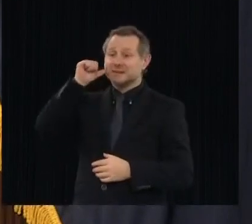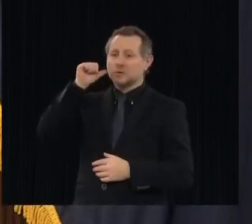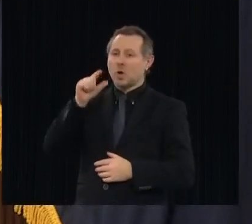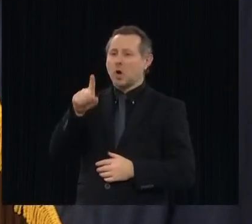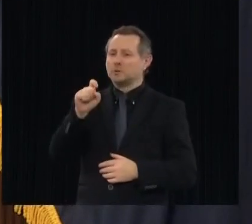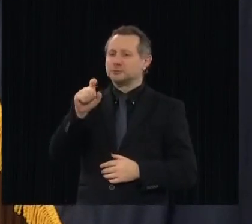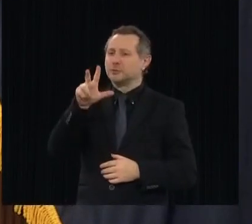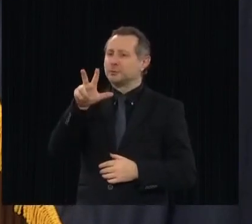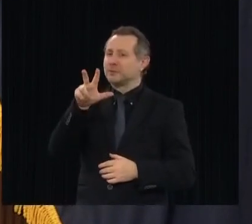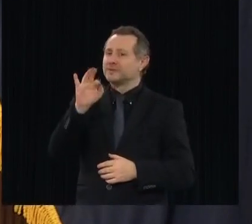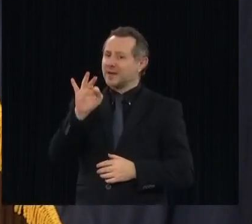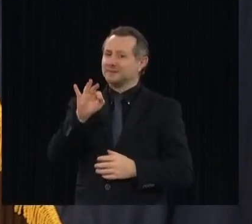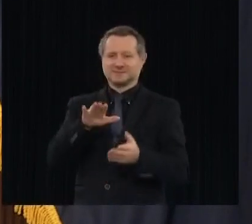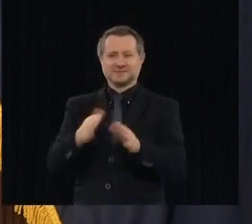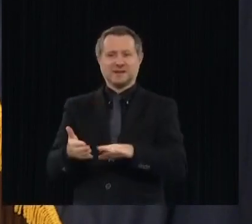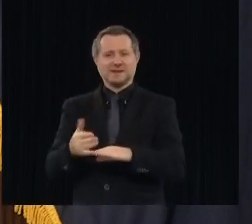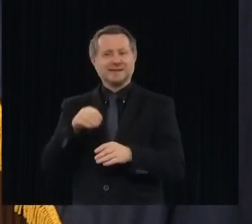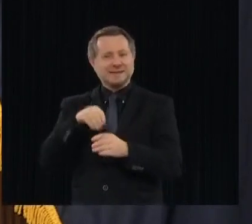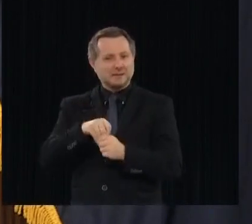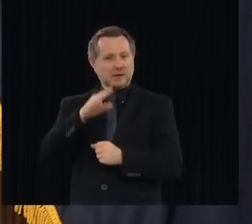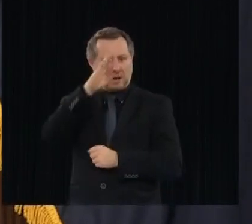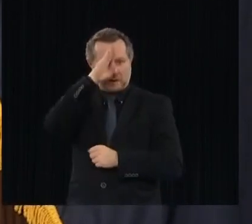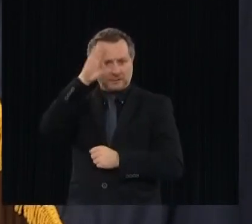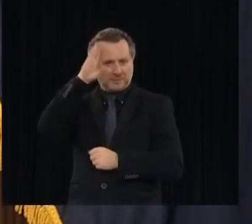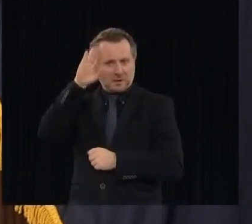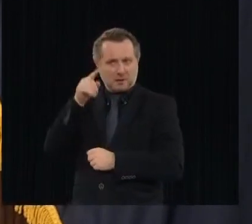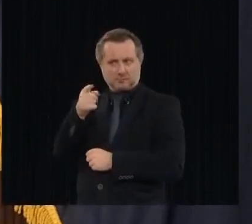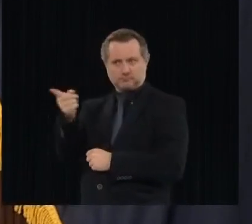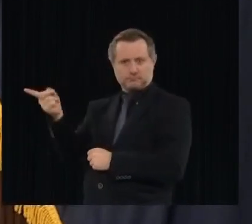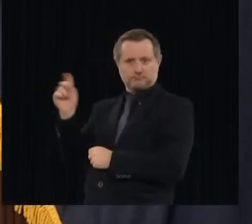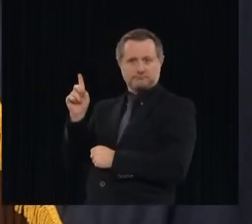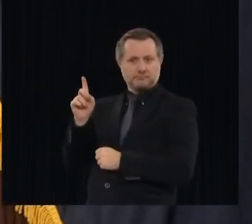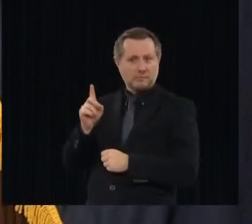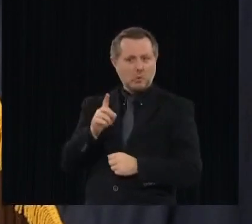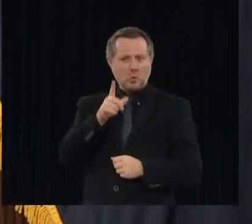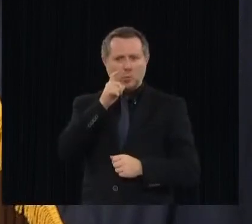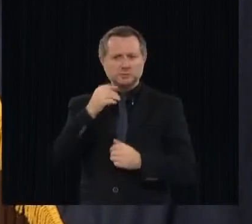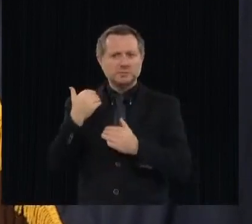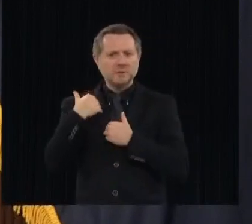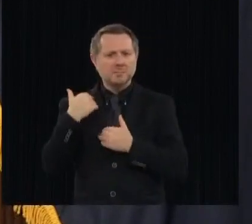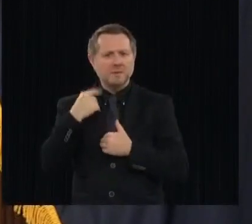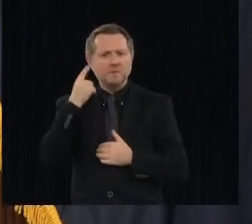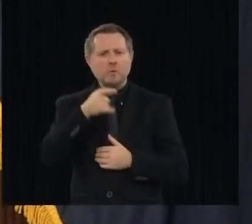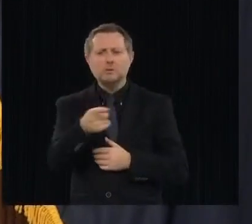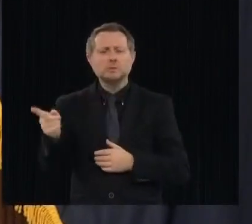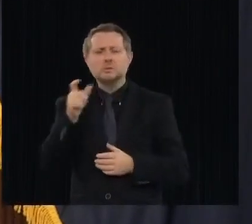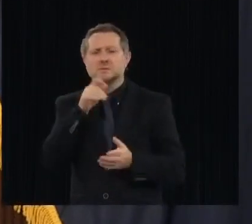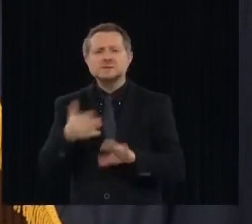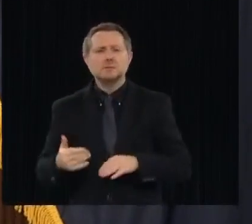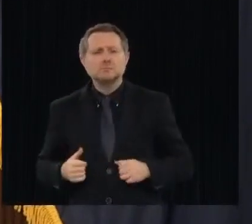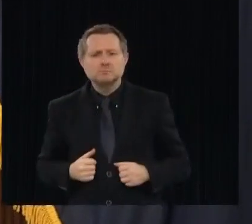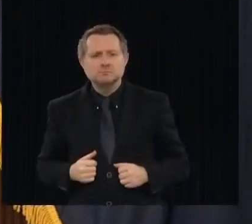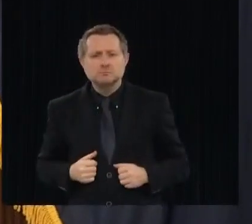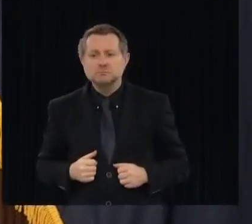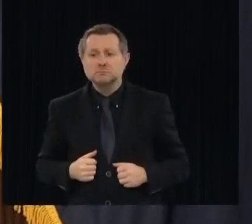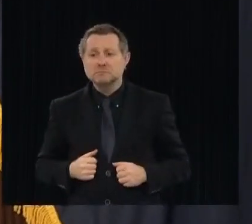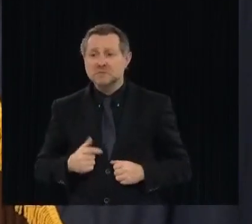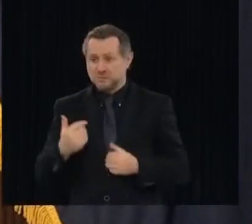HAVE LOST PEOPLE, RIGHT? WE LOST 139 PEOPLE YESTERDAY IN